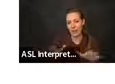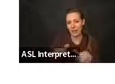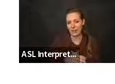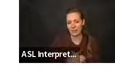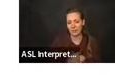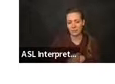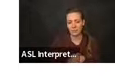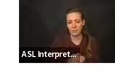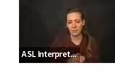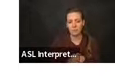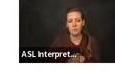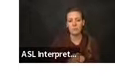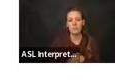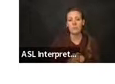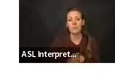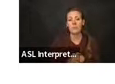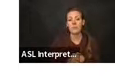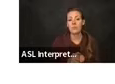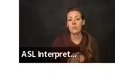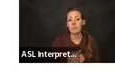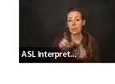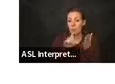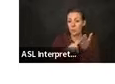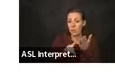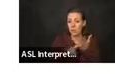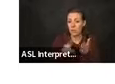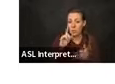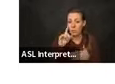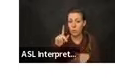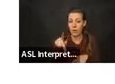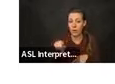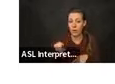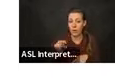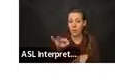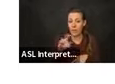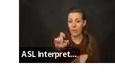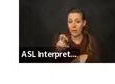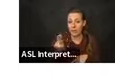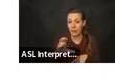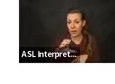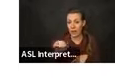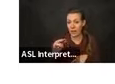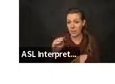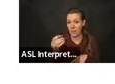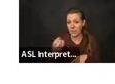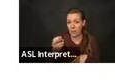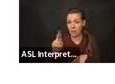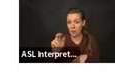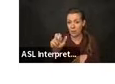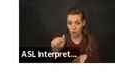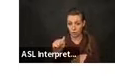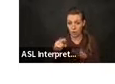and initial research on both Pfizer and Moderna have shown that getting a booster